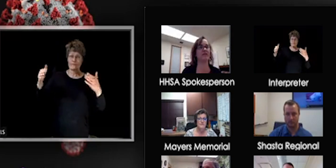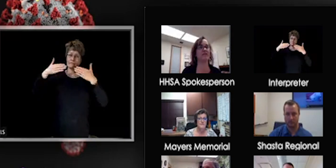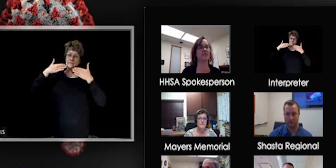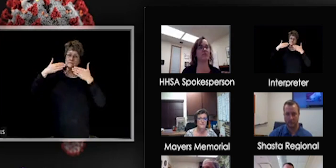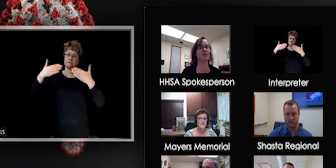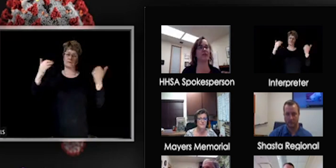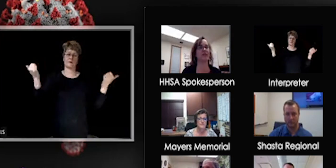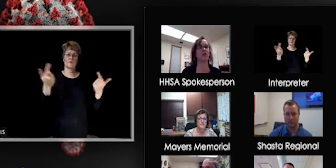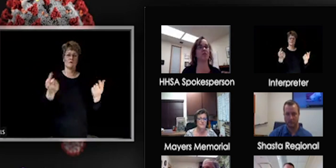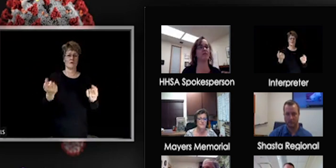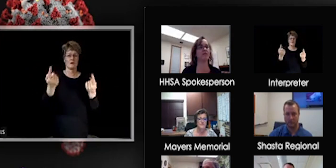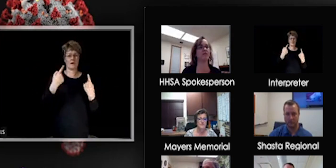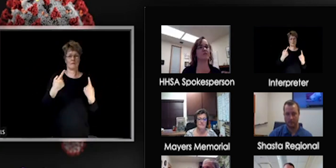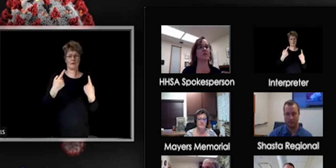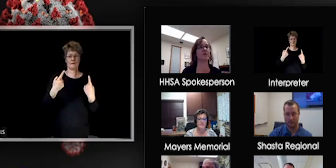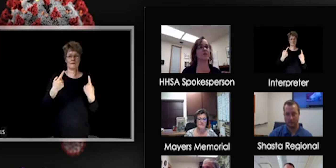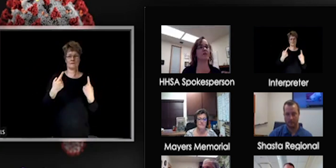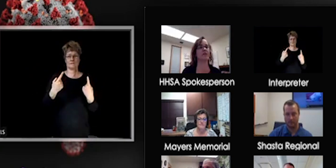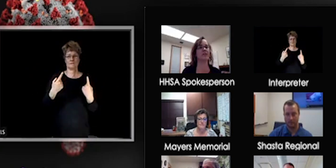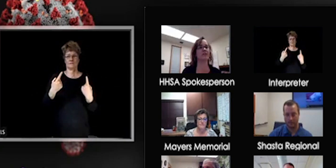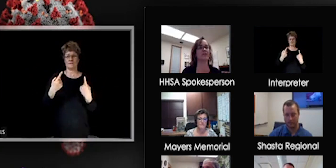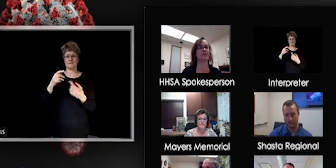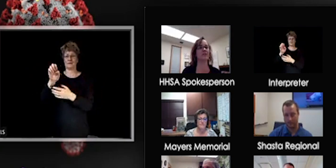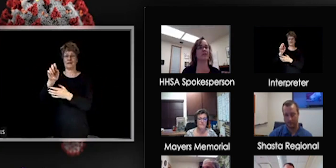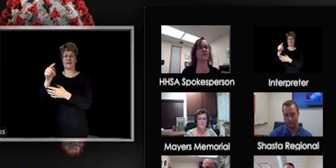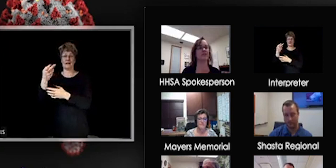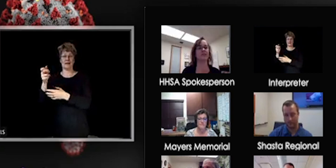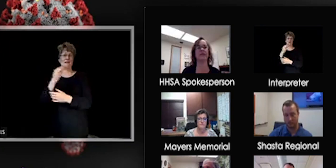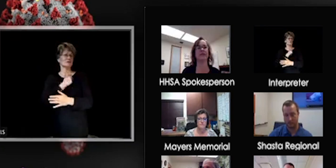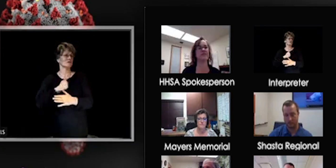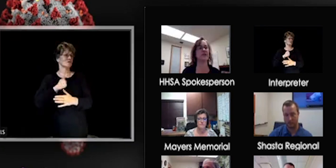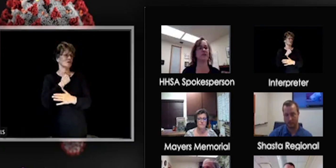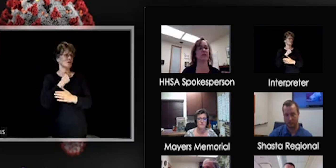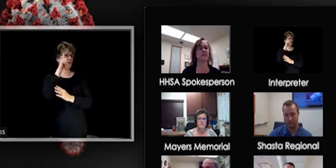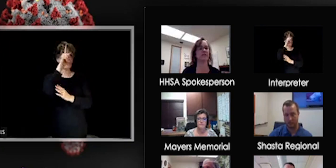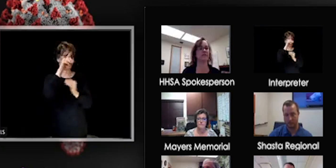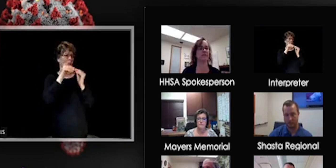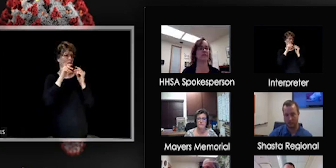here… Sorry I do just have one quick question for